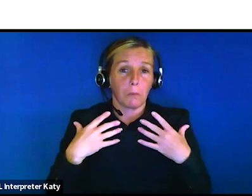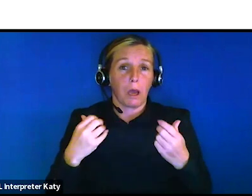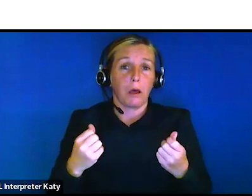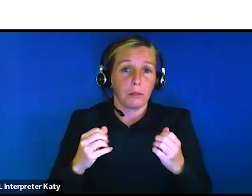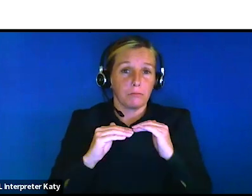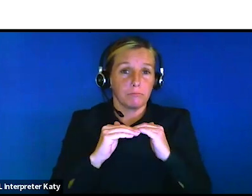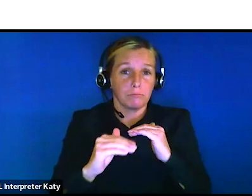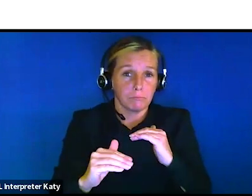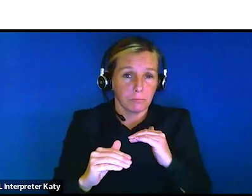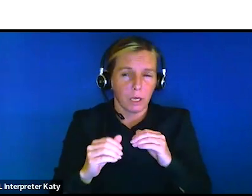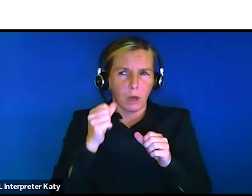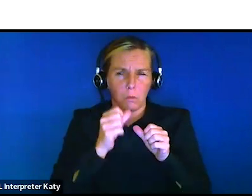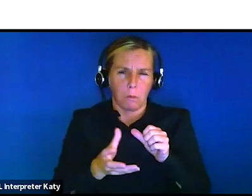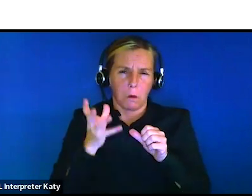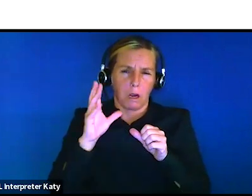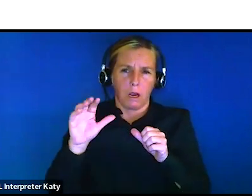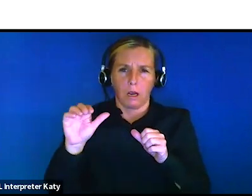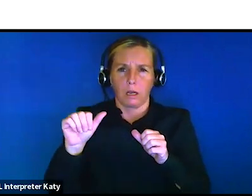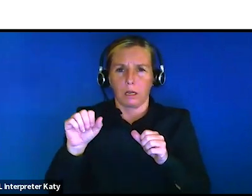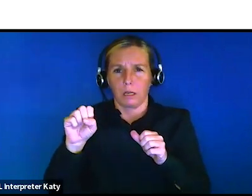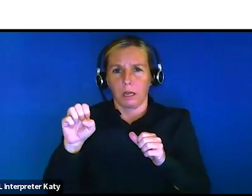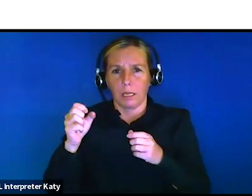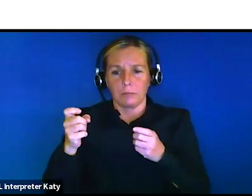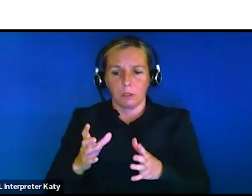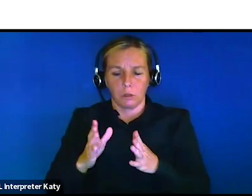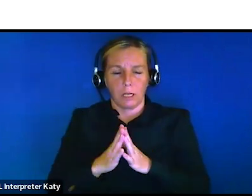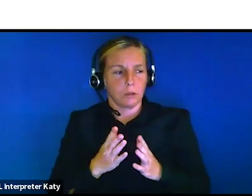asking me what did I need to get better?